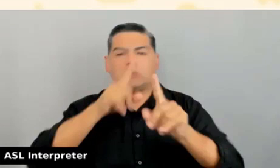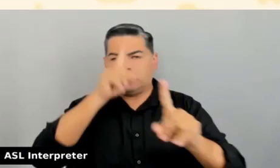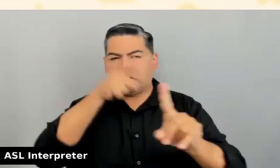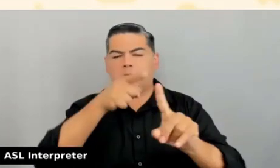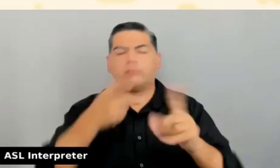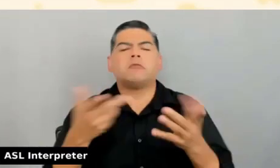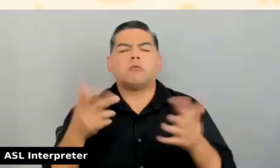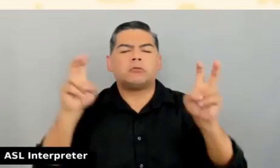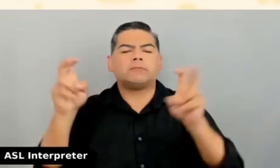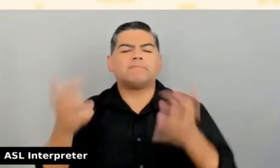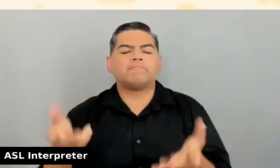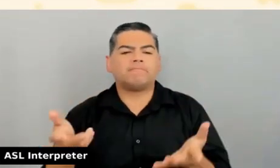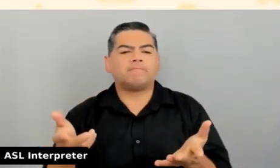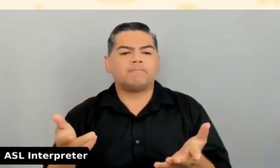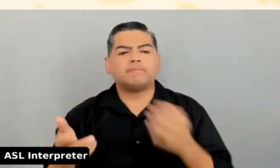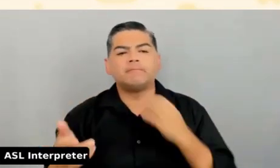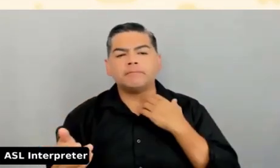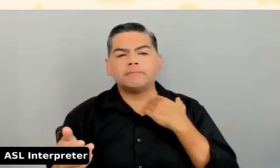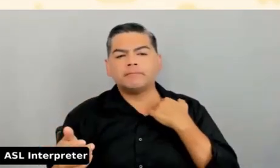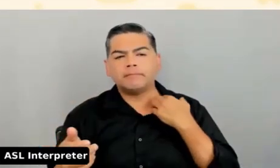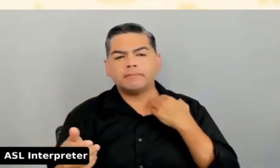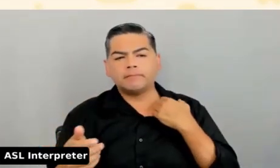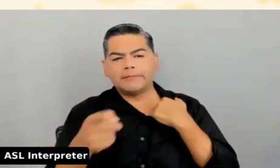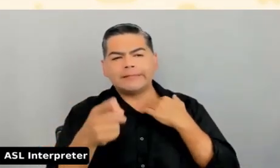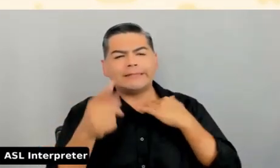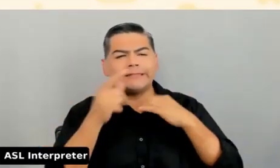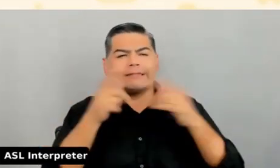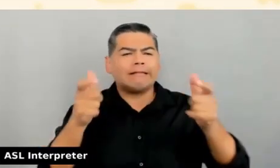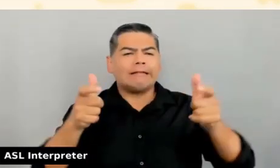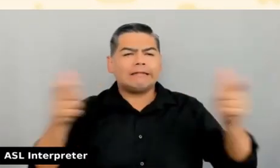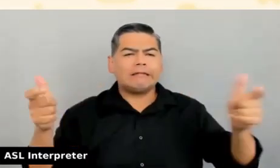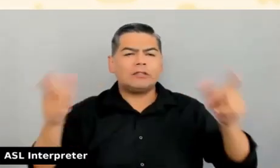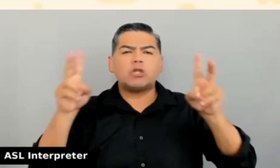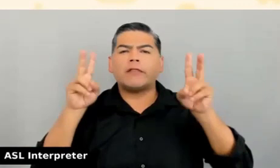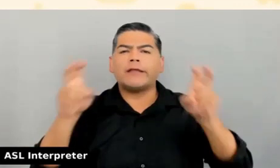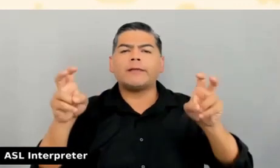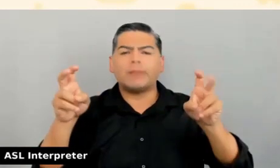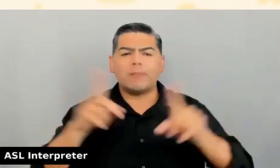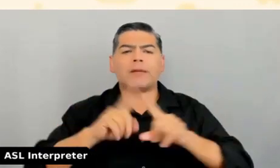This is not huge on themes, but it does come up,